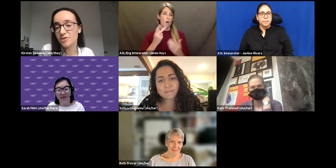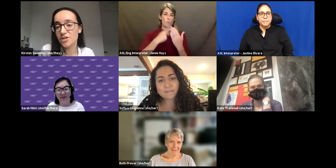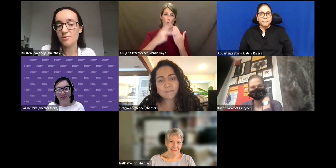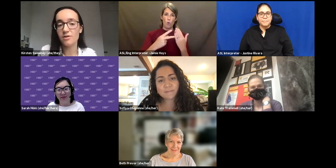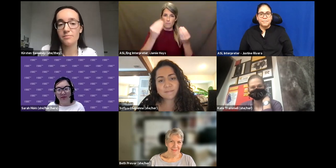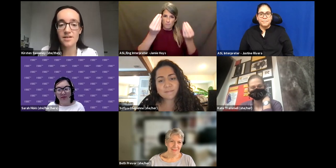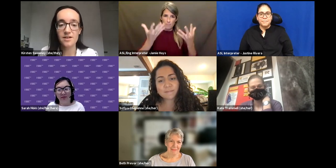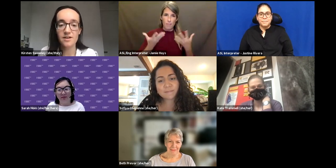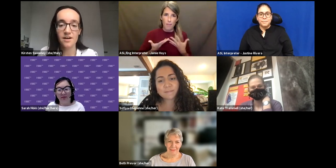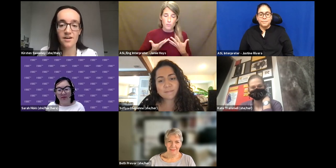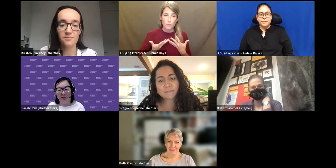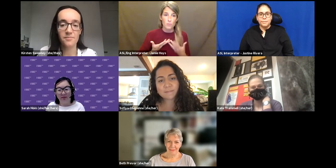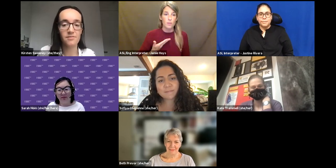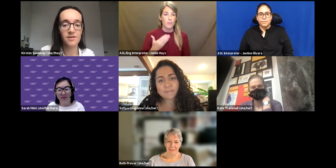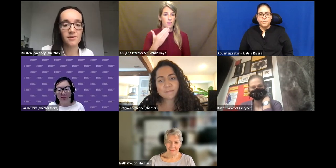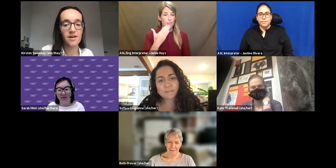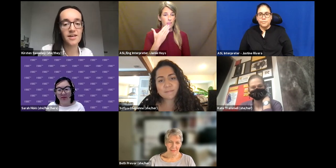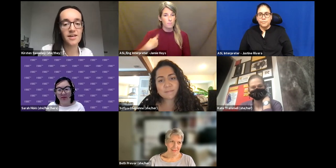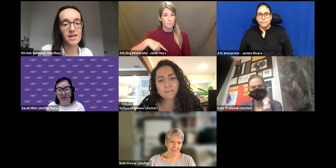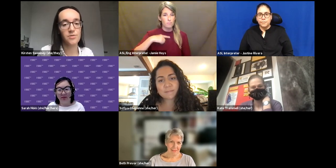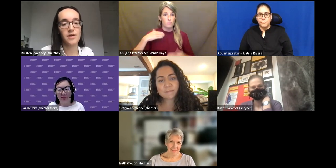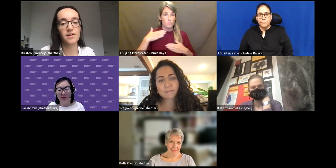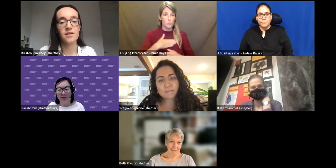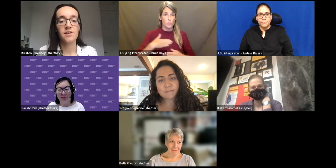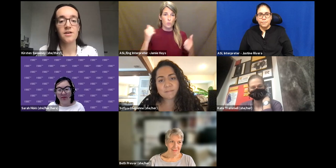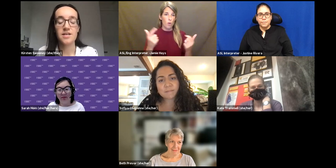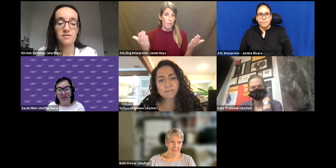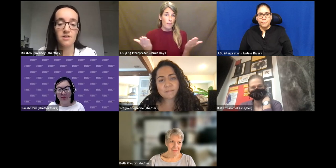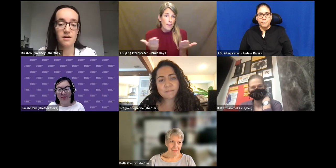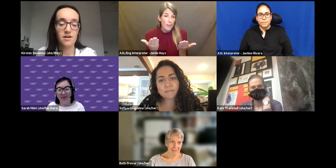appreciate you all being here. I want to again thank Tara our